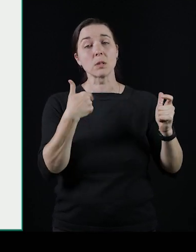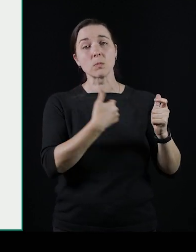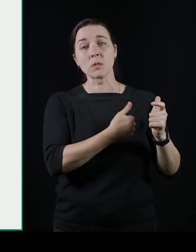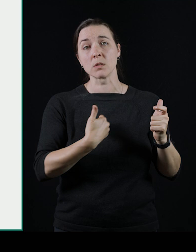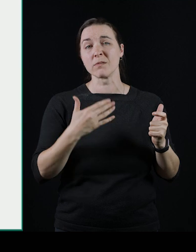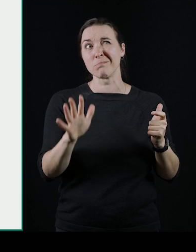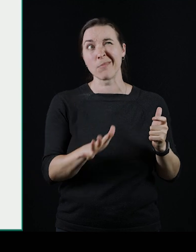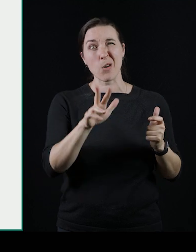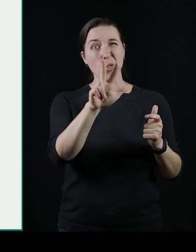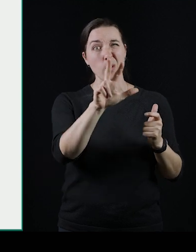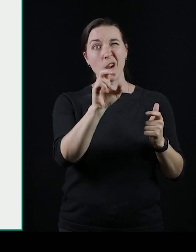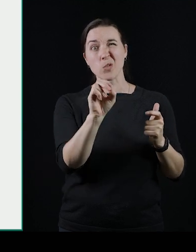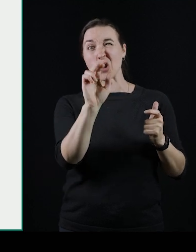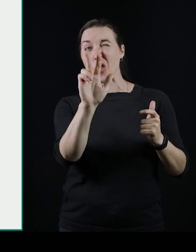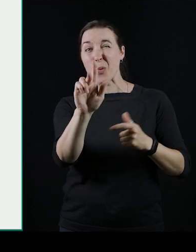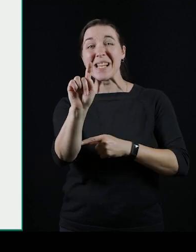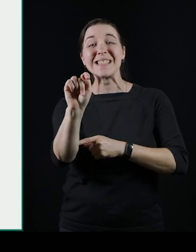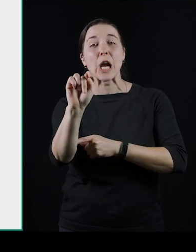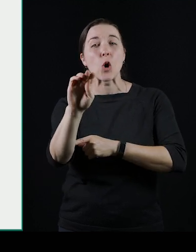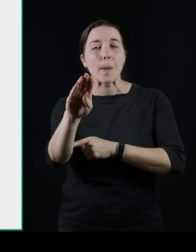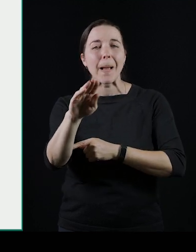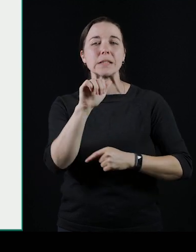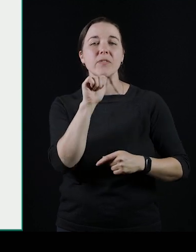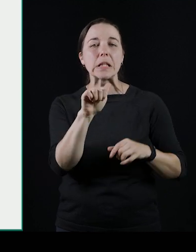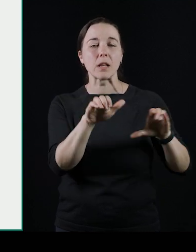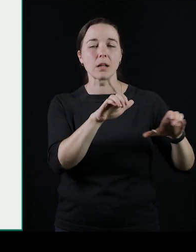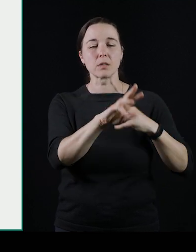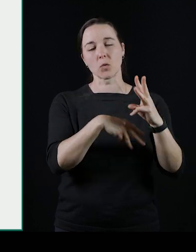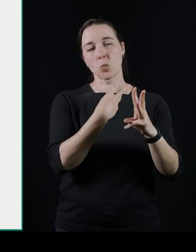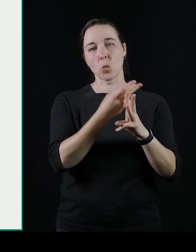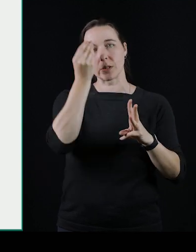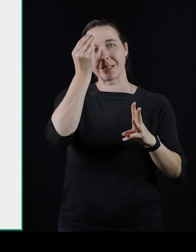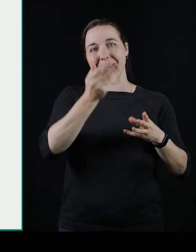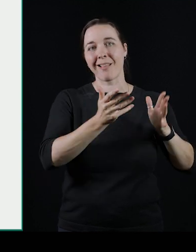We had about 303 terabyte of inactive world data leftover